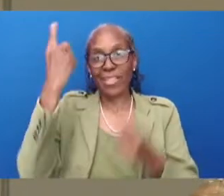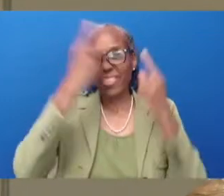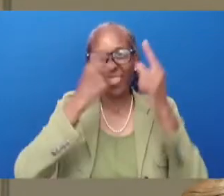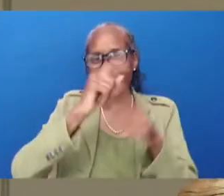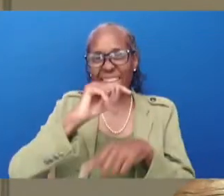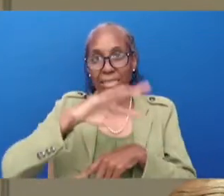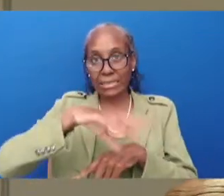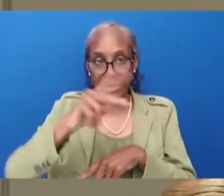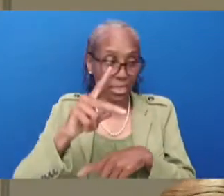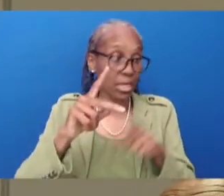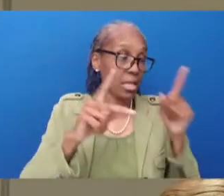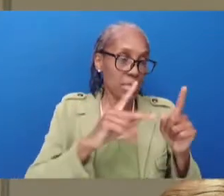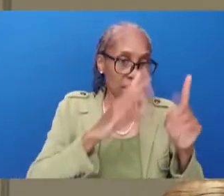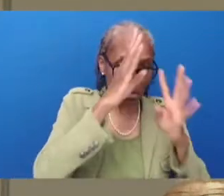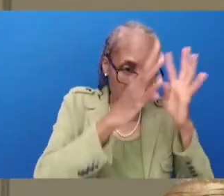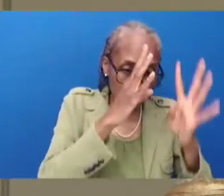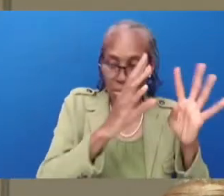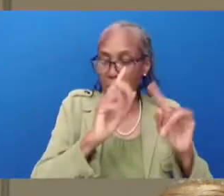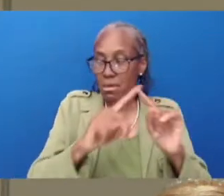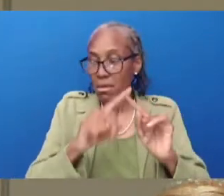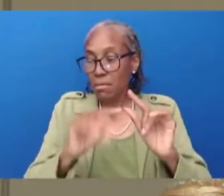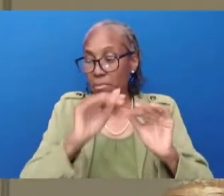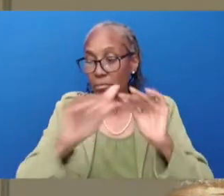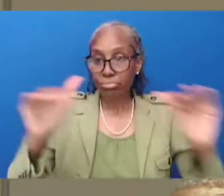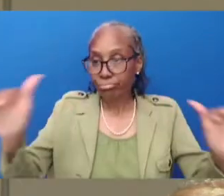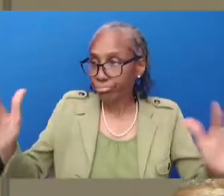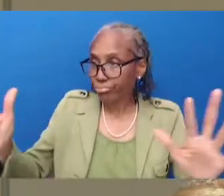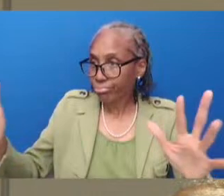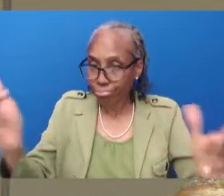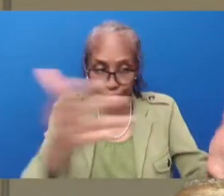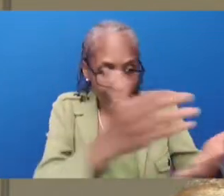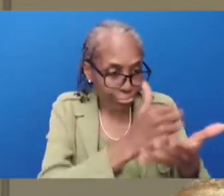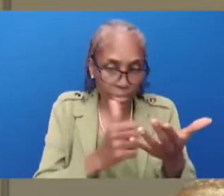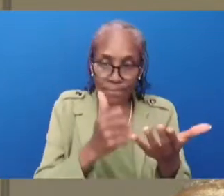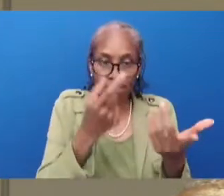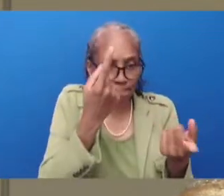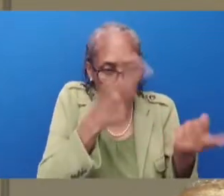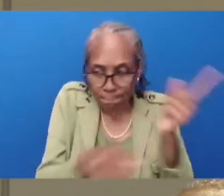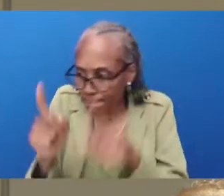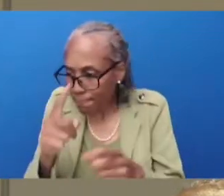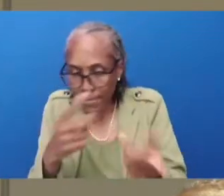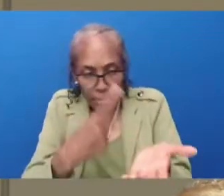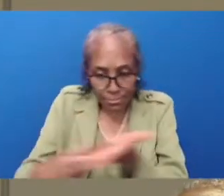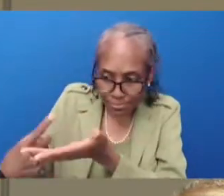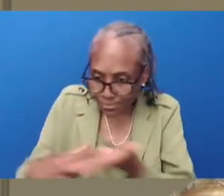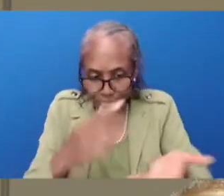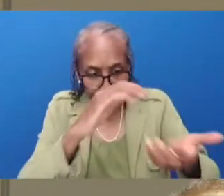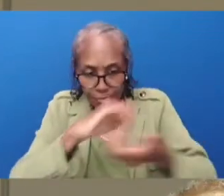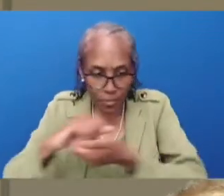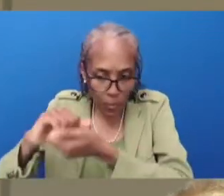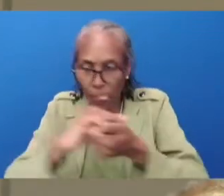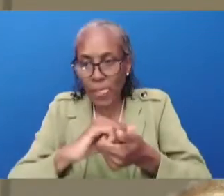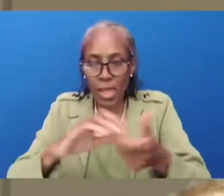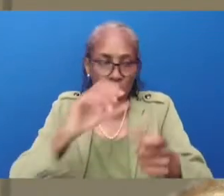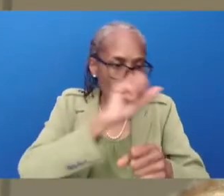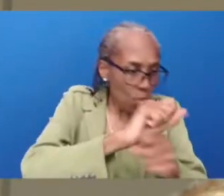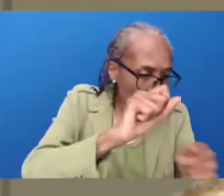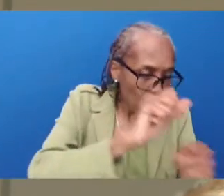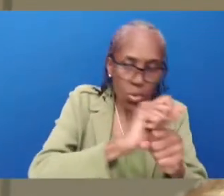A SENSE OF BELONGING, BUILDING BRIDGES BETWEEN THE AFRICAN